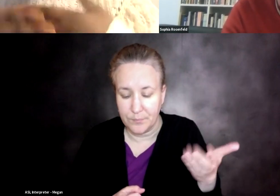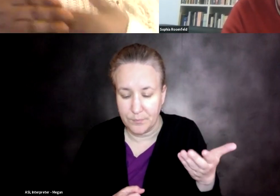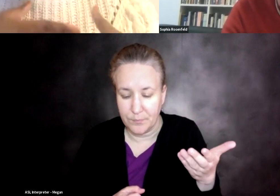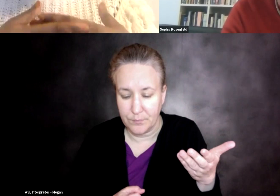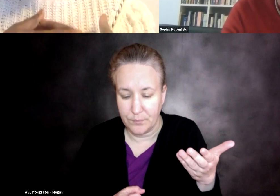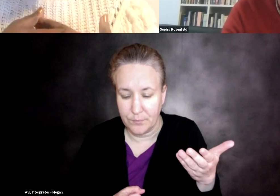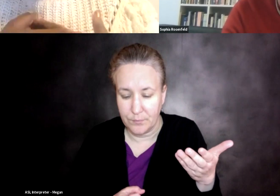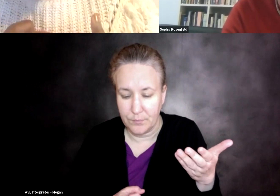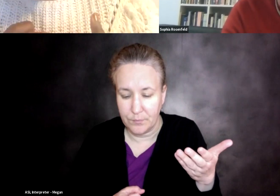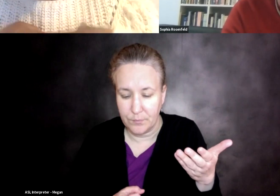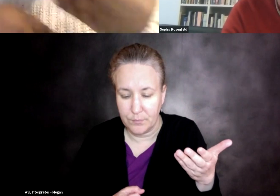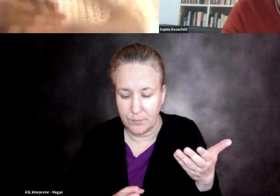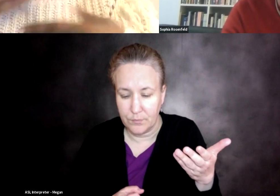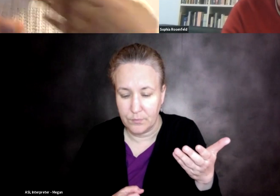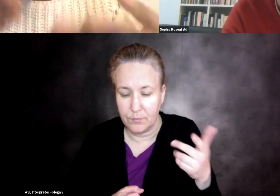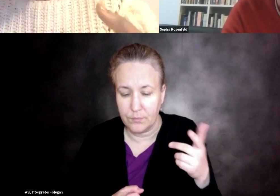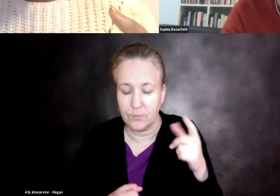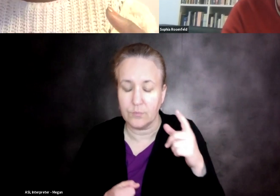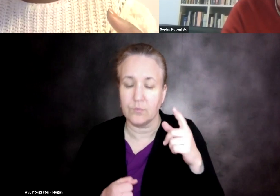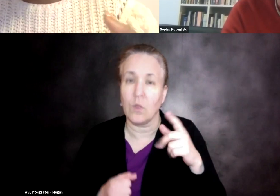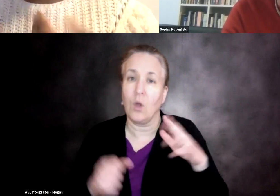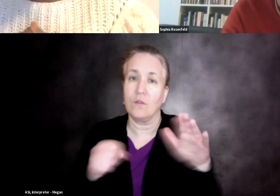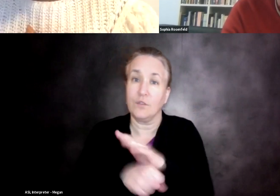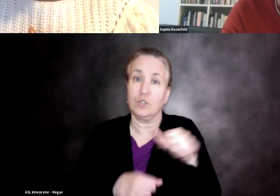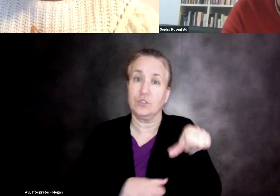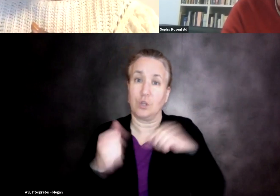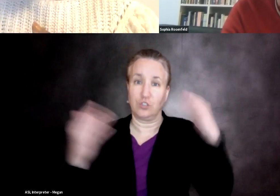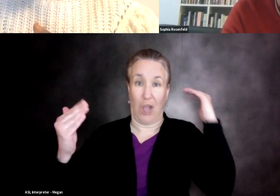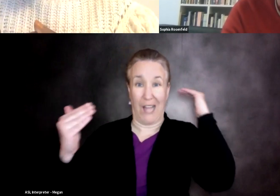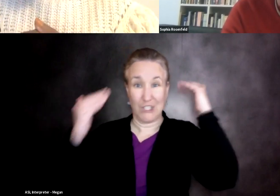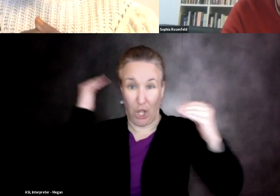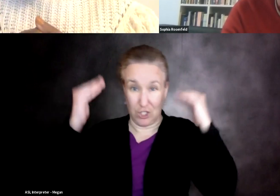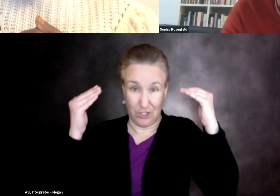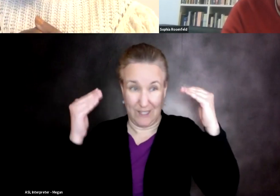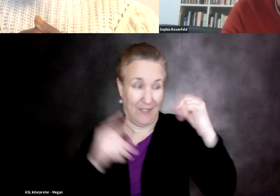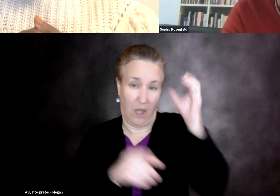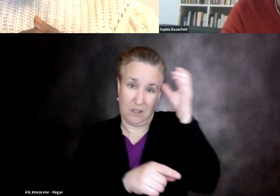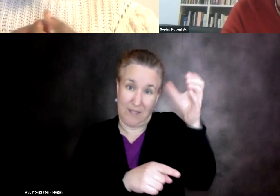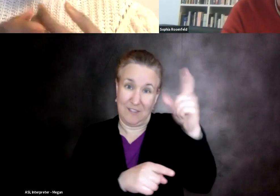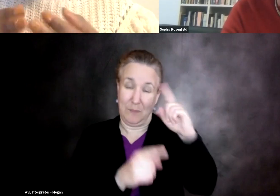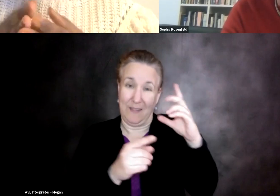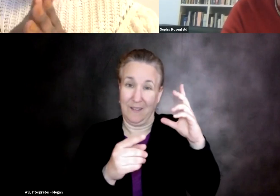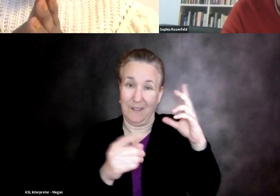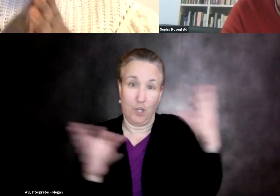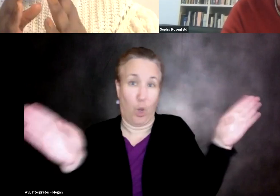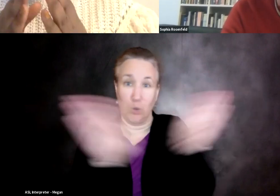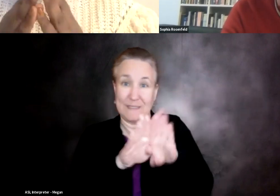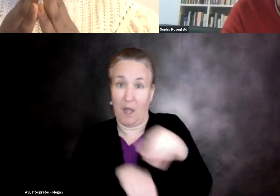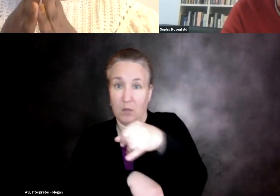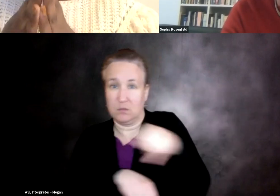closed out of full social adulthood